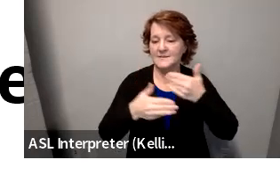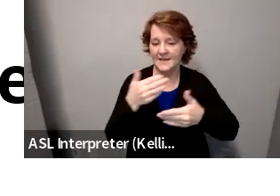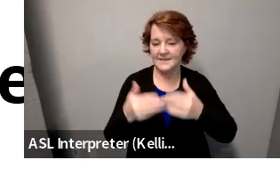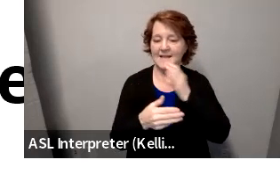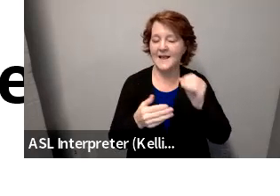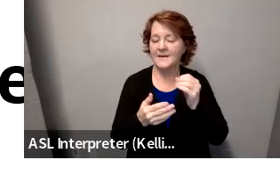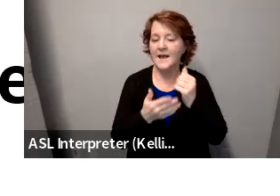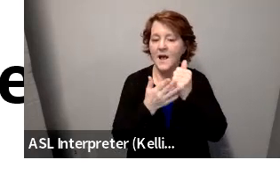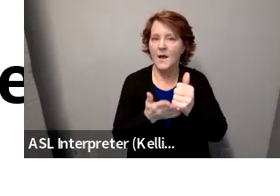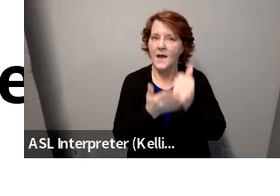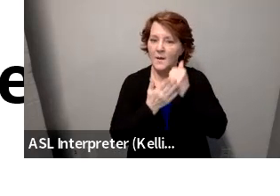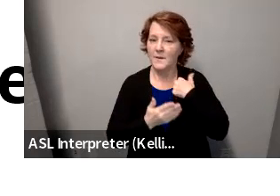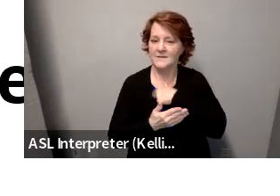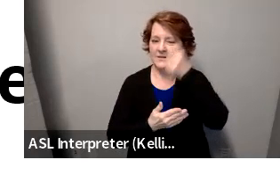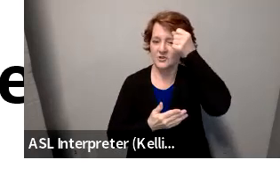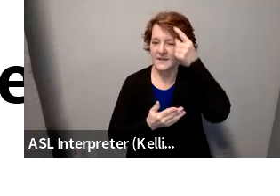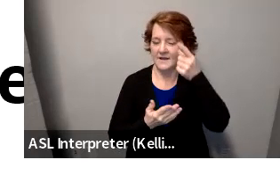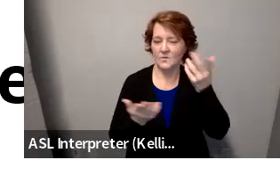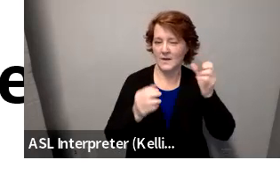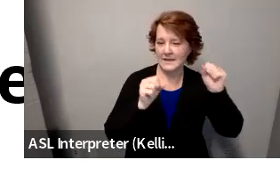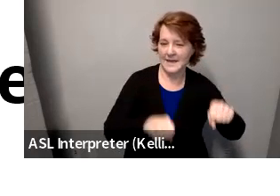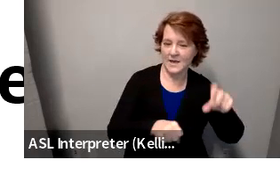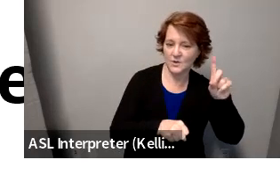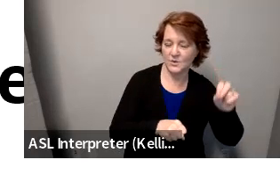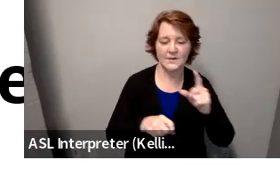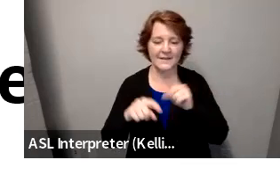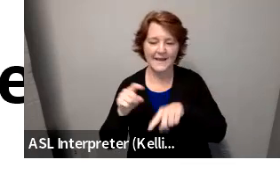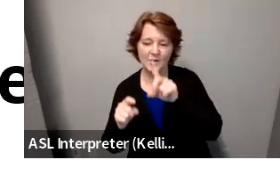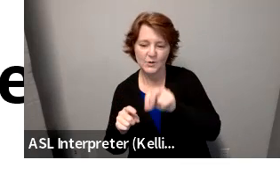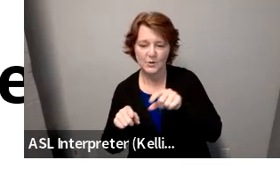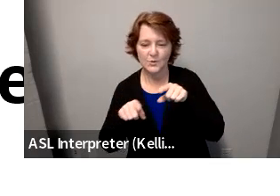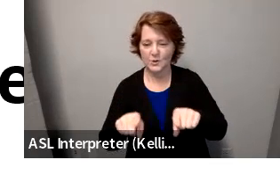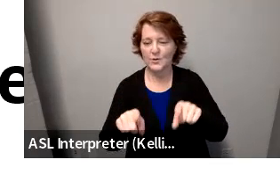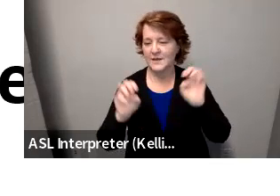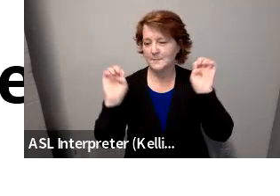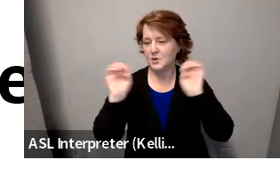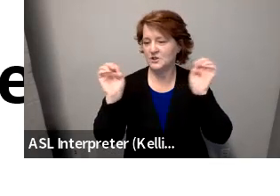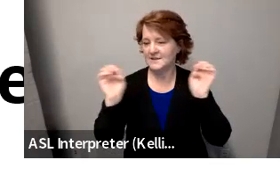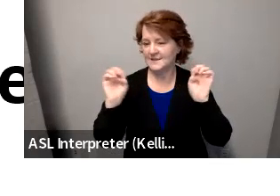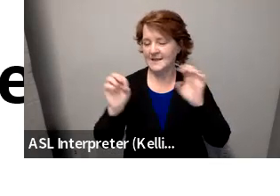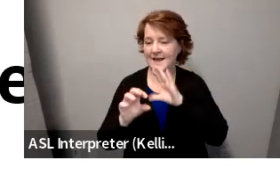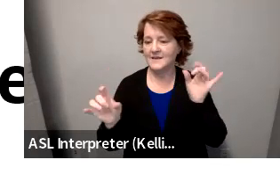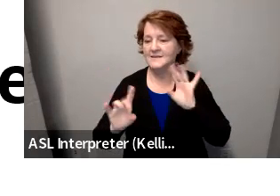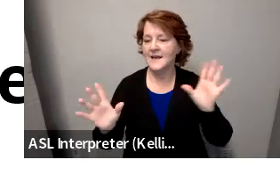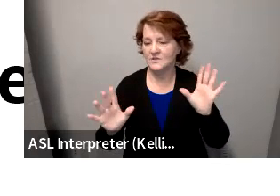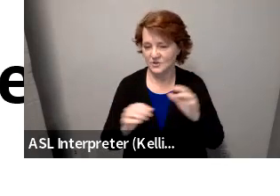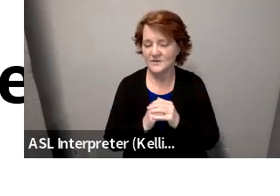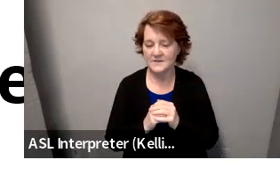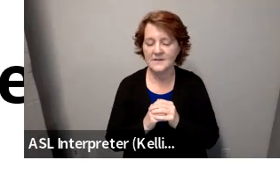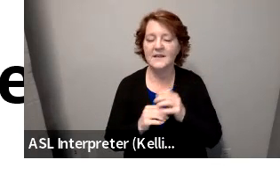Carrett and we have a typo here. The part for inclusive disaster strategies with Atlantis, they'll talk about the systems tied to emergencies